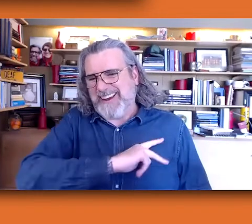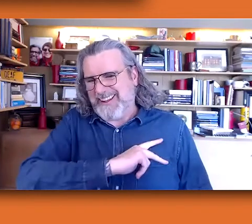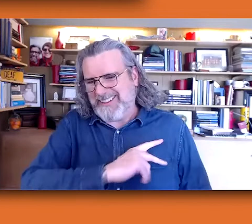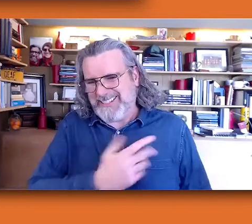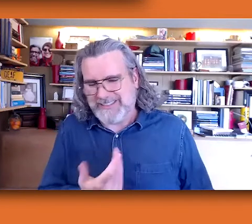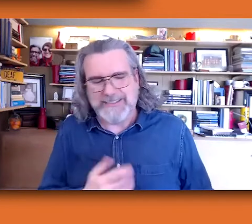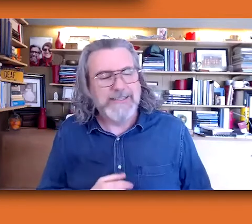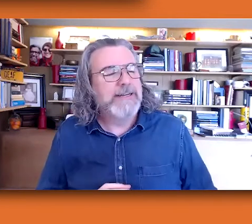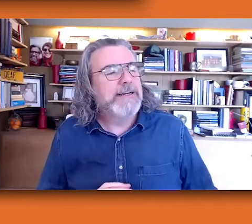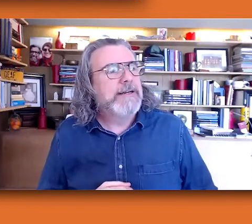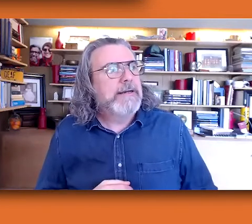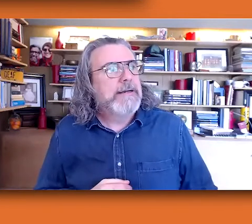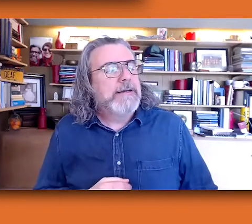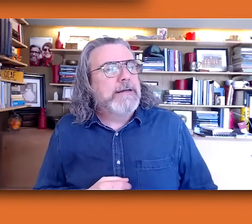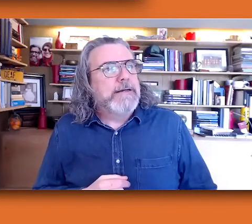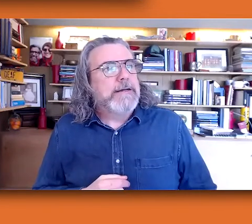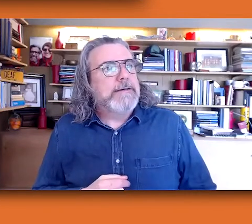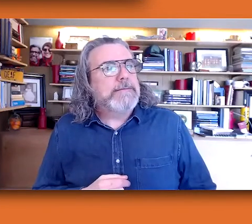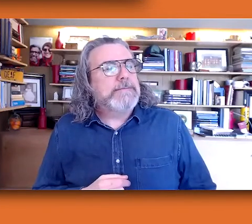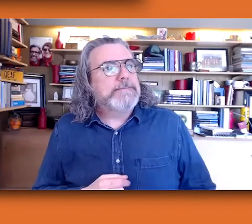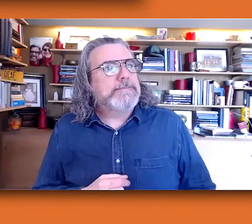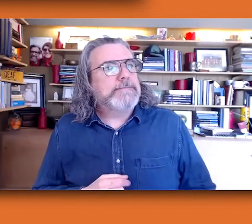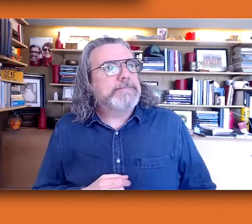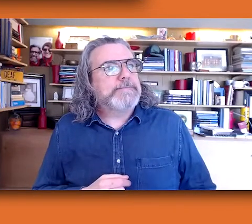and mostly it's based on personality.